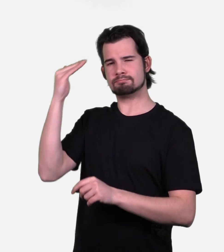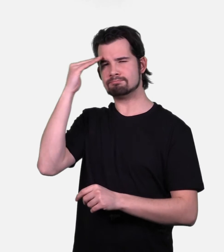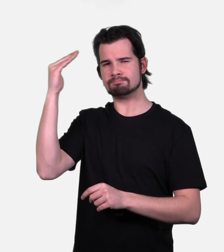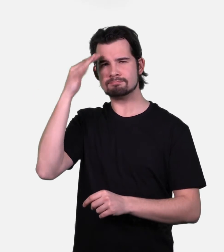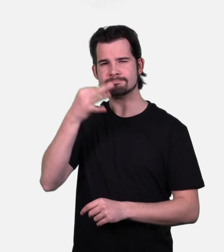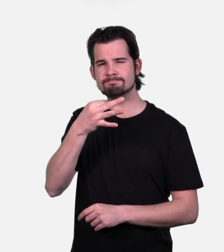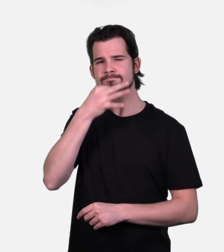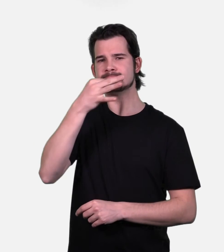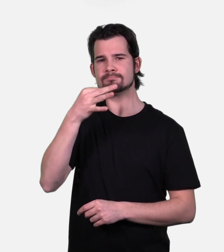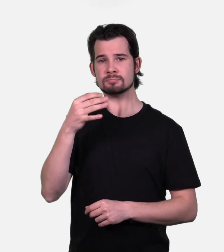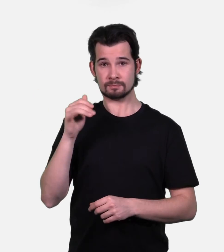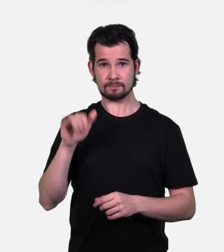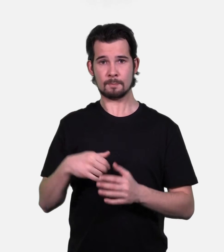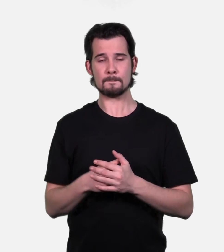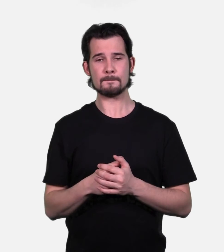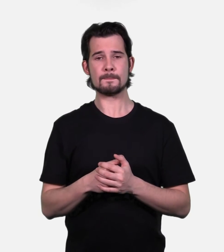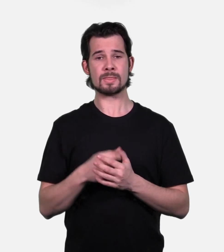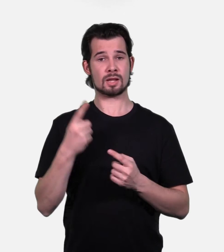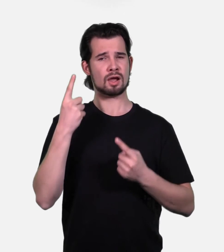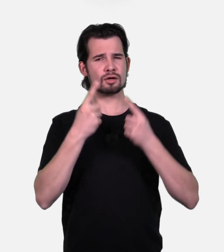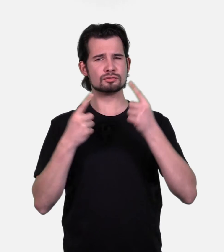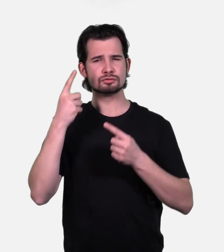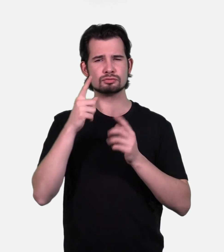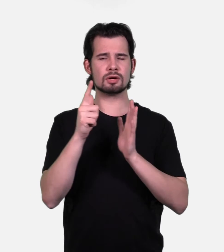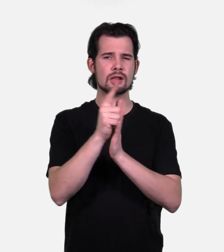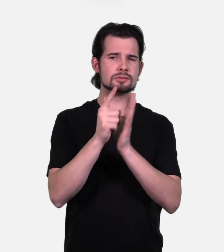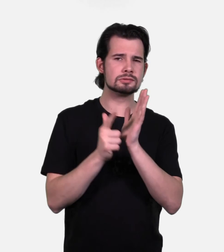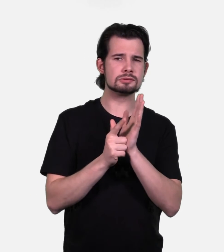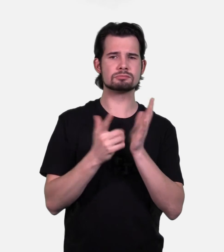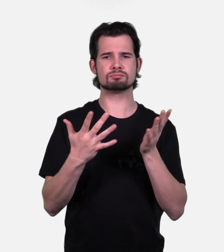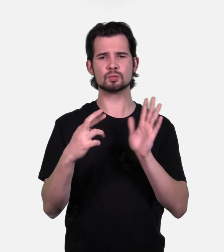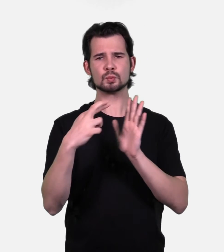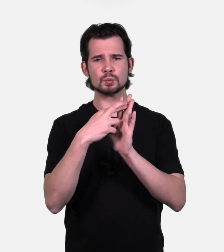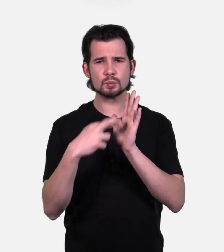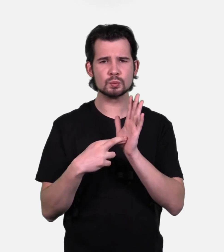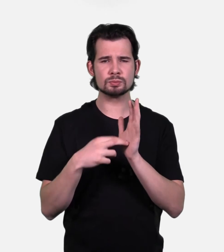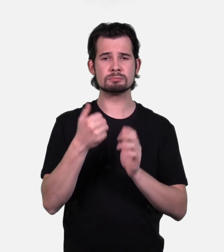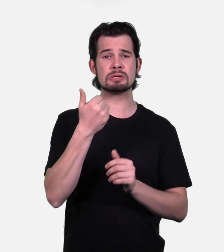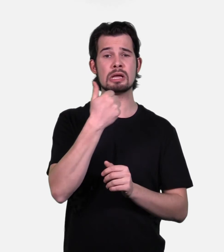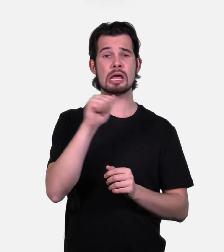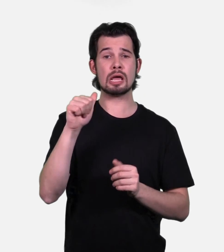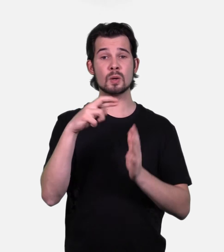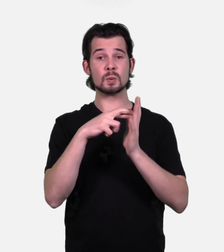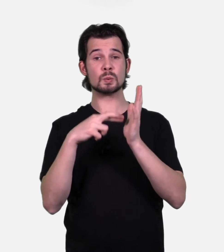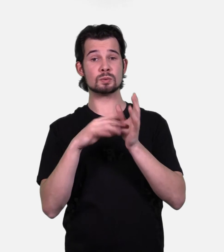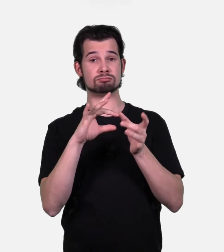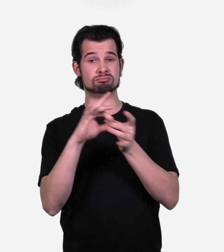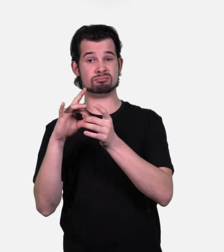and consider the legislation, and any applicable regulations and legal principles.